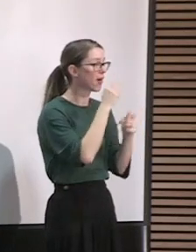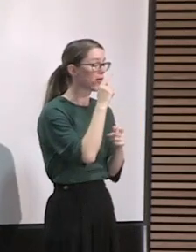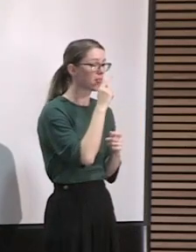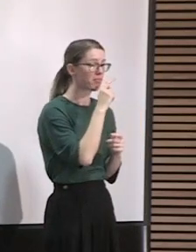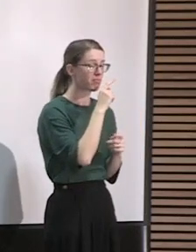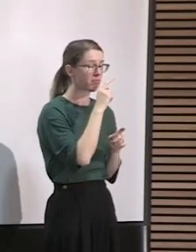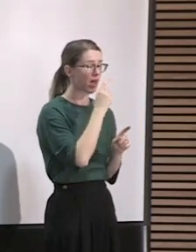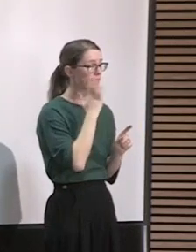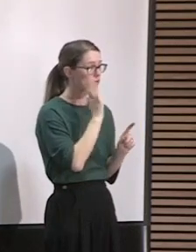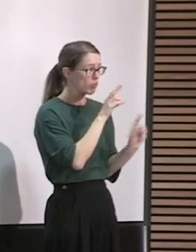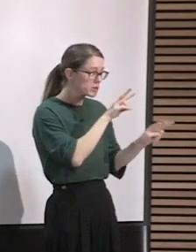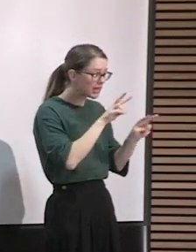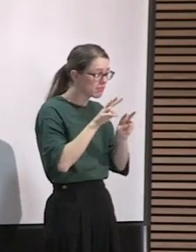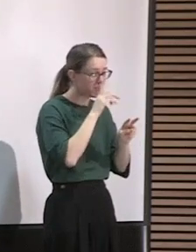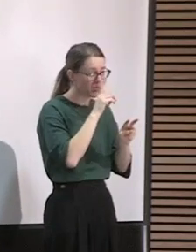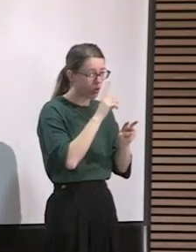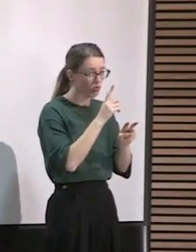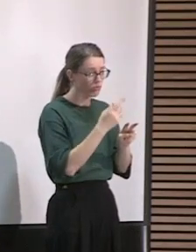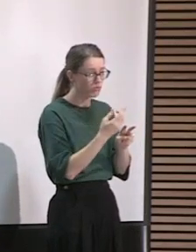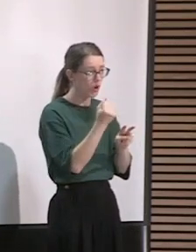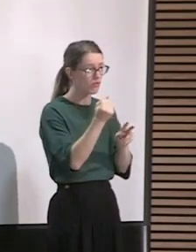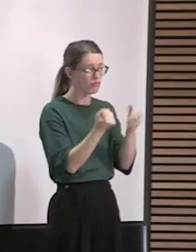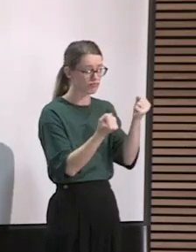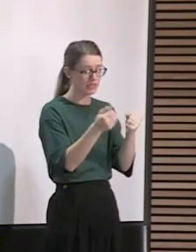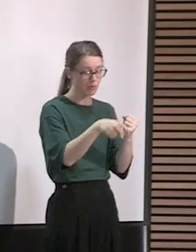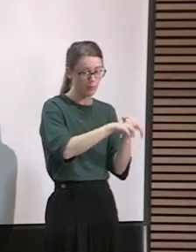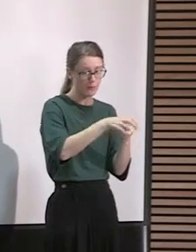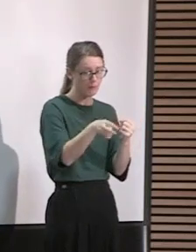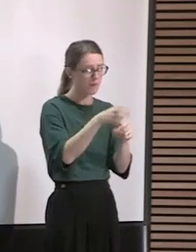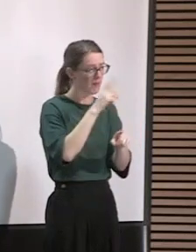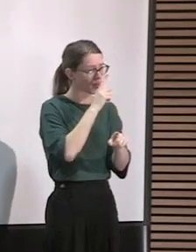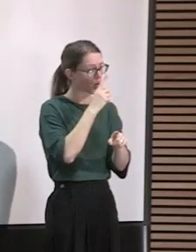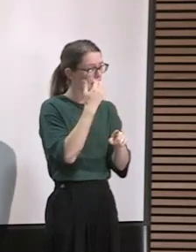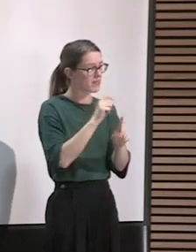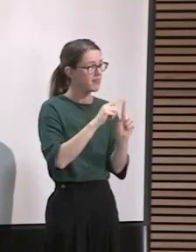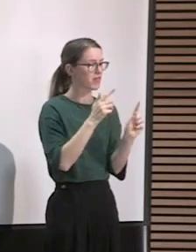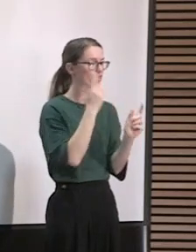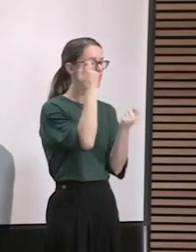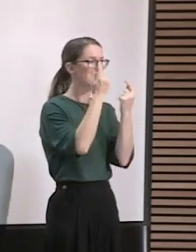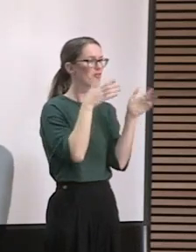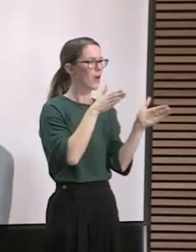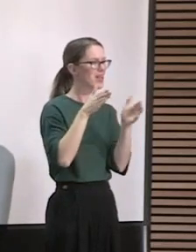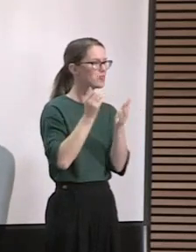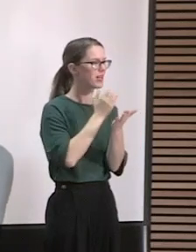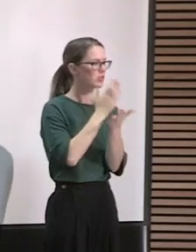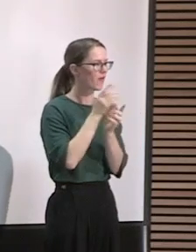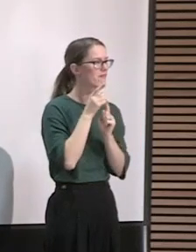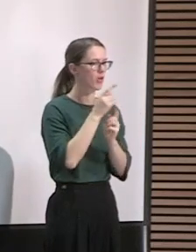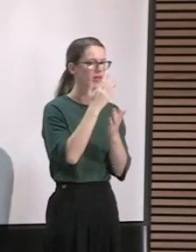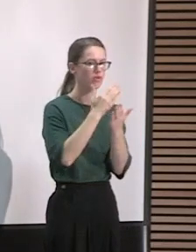use simple things like bandannas and so on, and people by and large, from the feedback I've seen of people getting on and off public